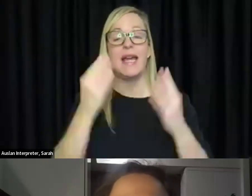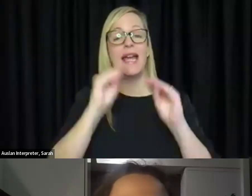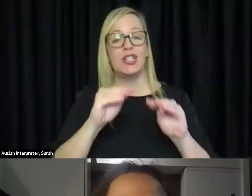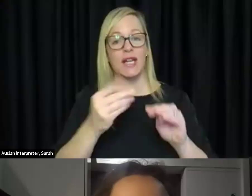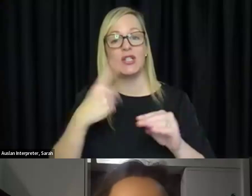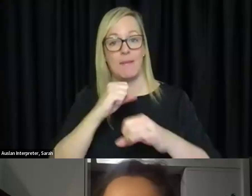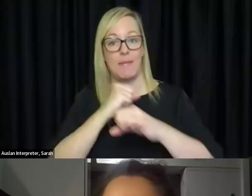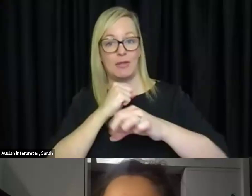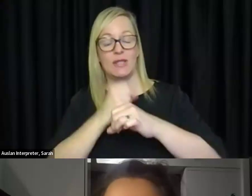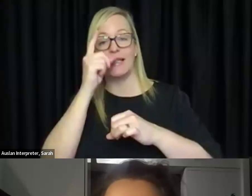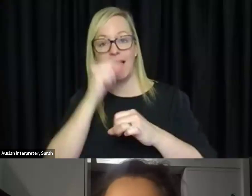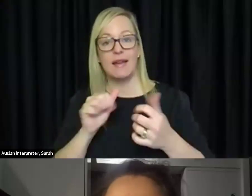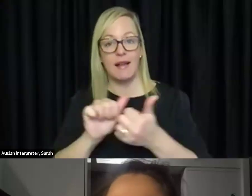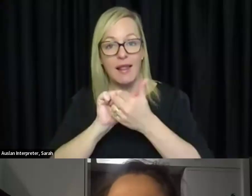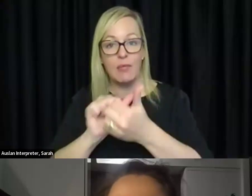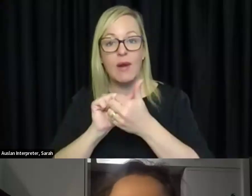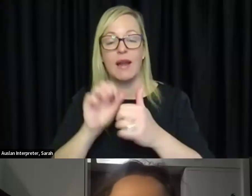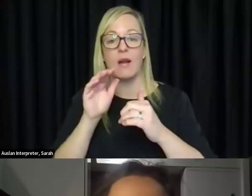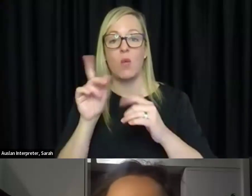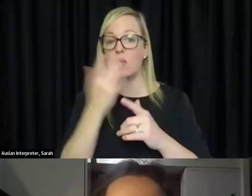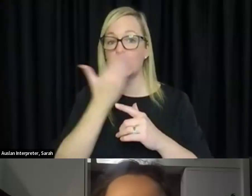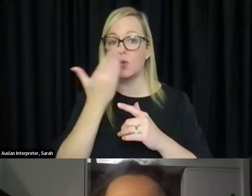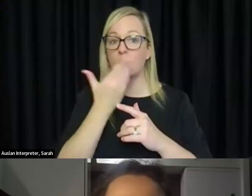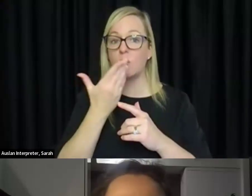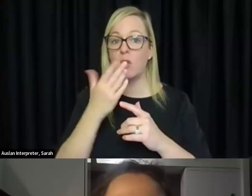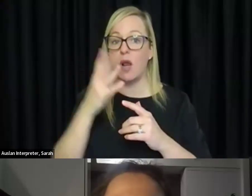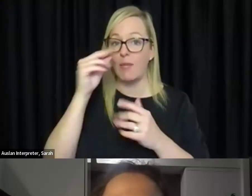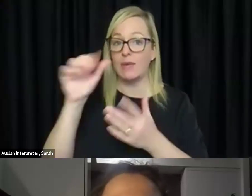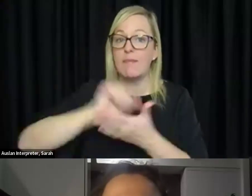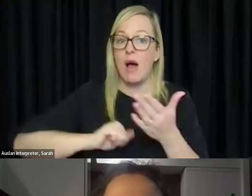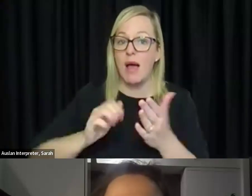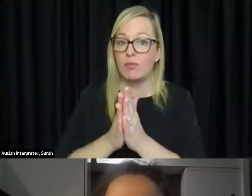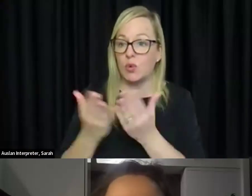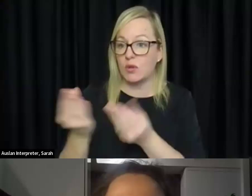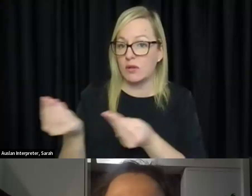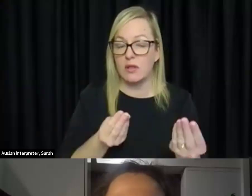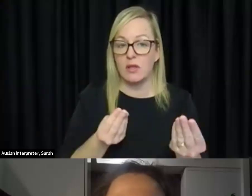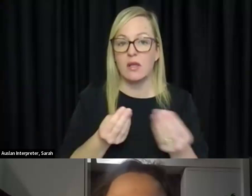the books that come into school libraries and I am conscious of time now so I am going to hand back